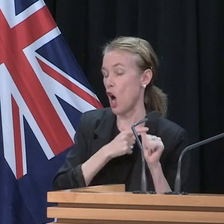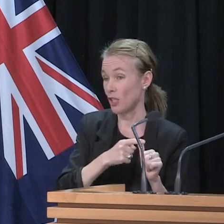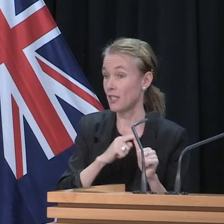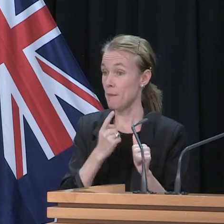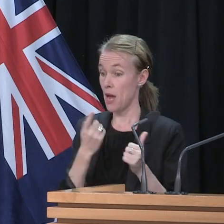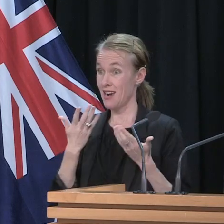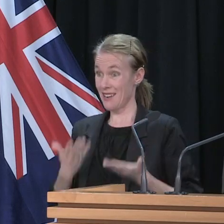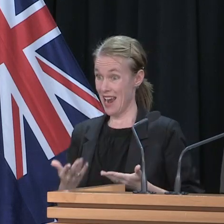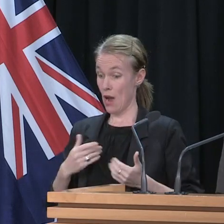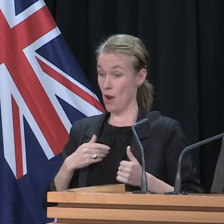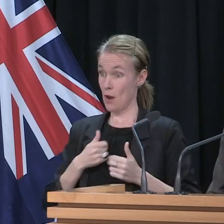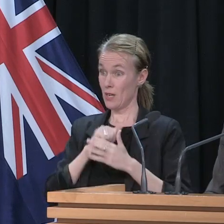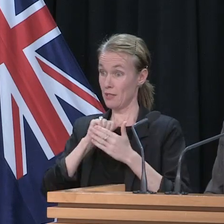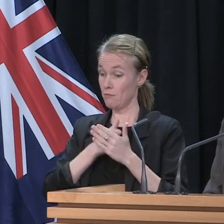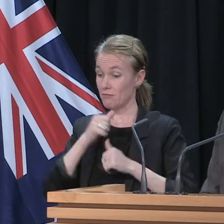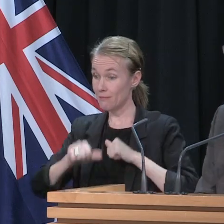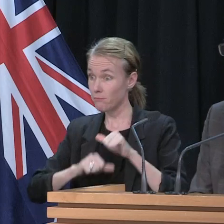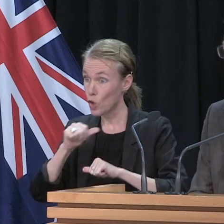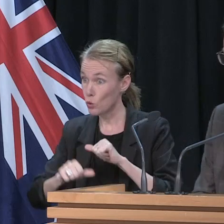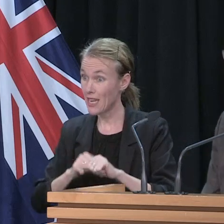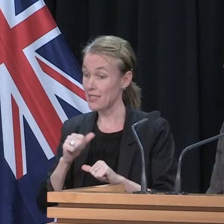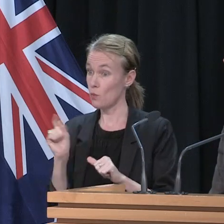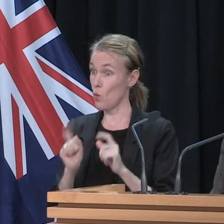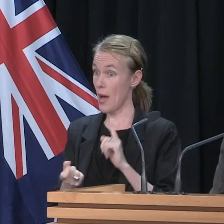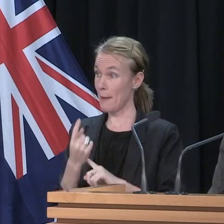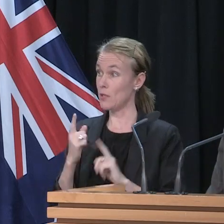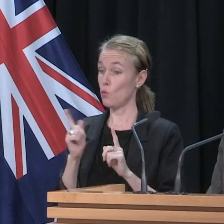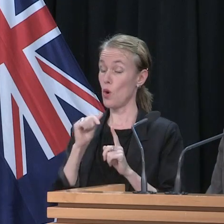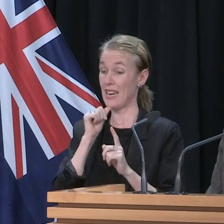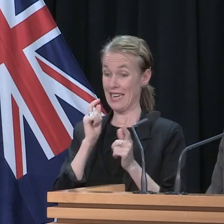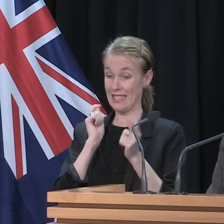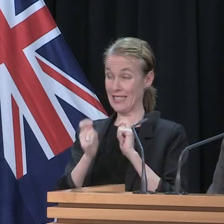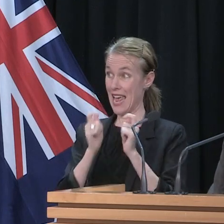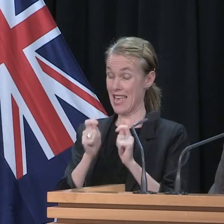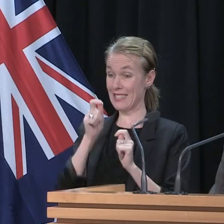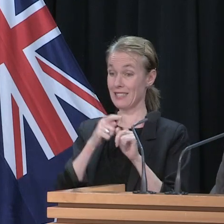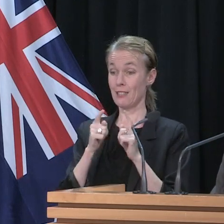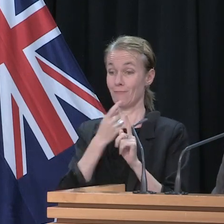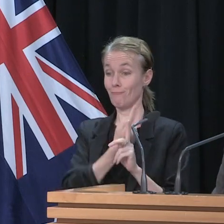of the advantages of our testing regime at the moment is that we test people once we